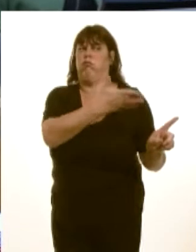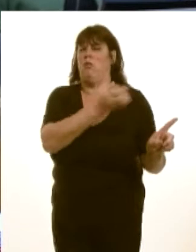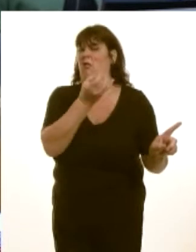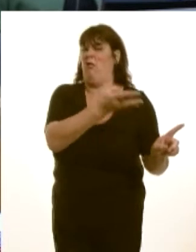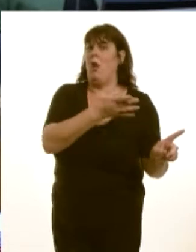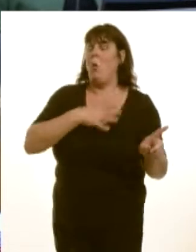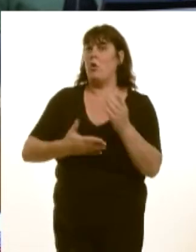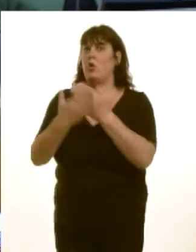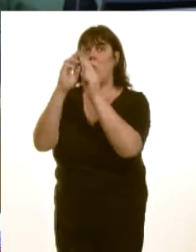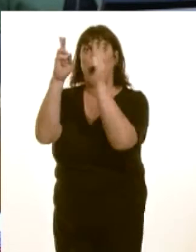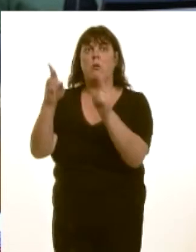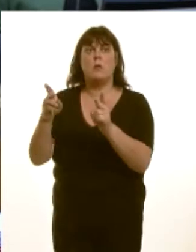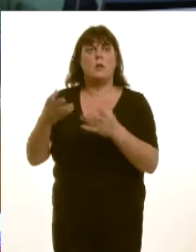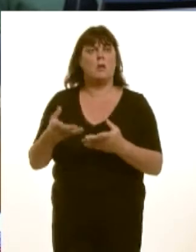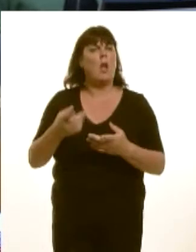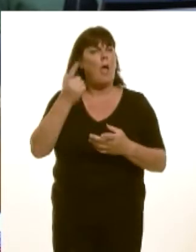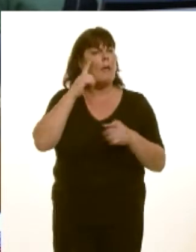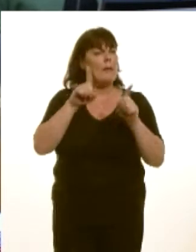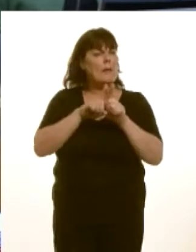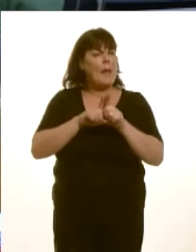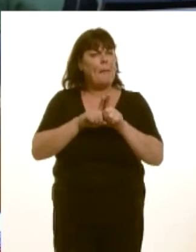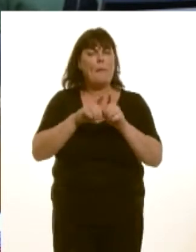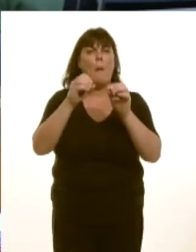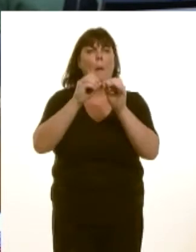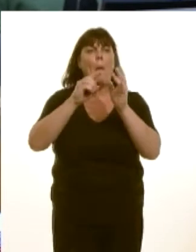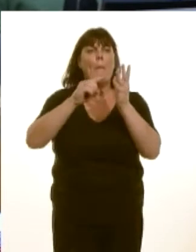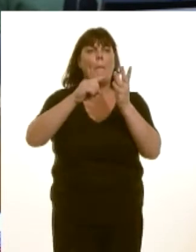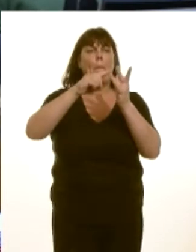is the example that I gave and I went there and opened it—and when people who are very